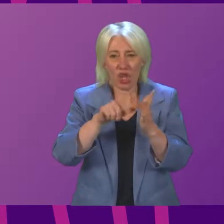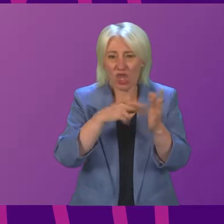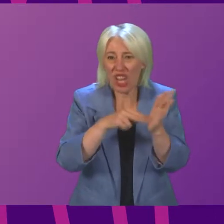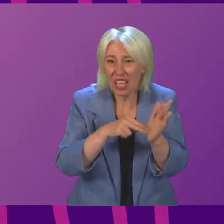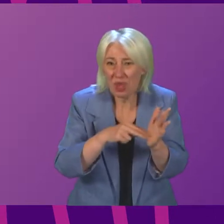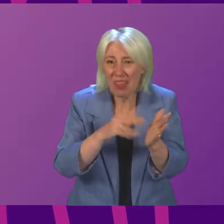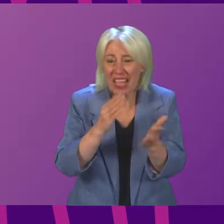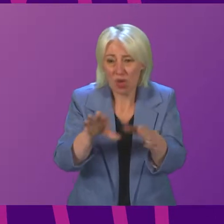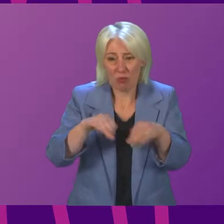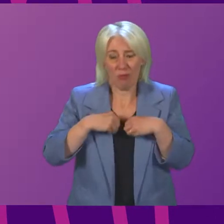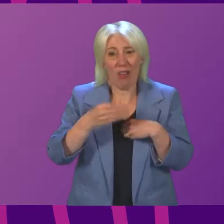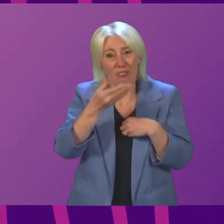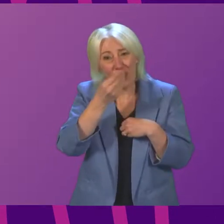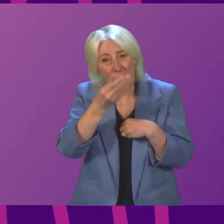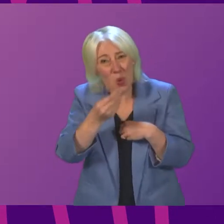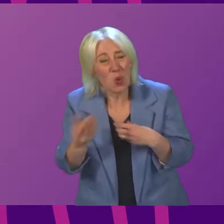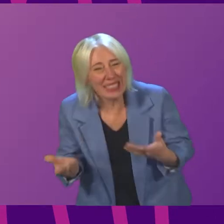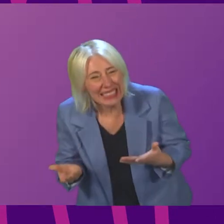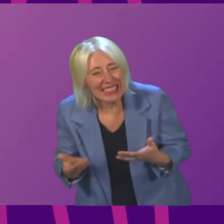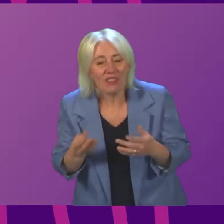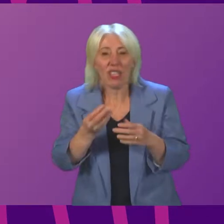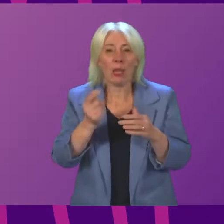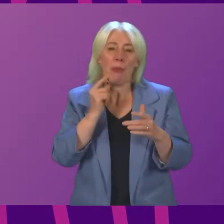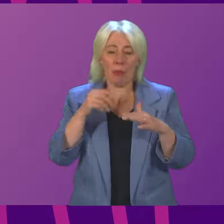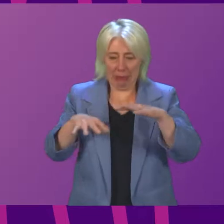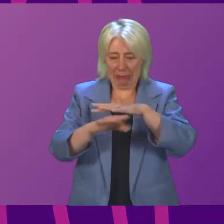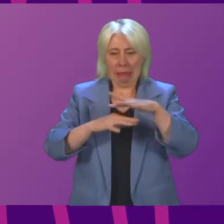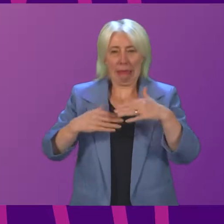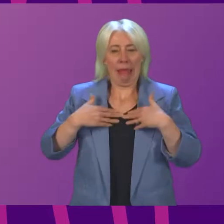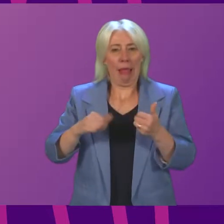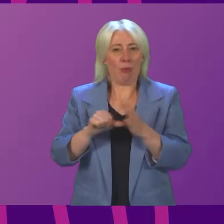flu vaccination and, for immunocompromised individuals, waiting until January might be